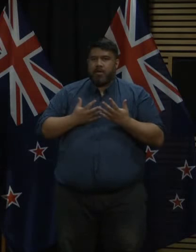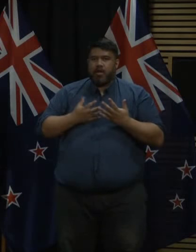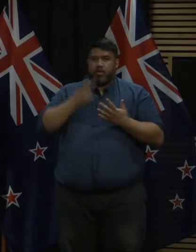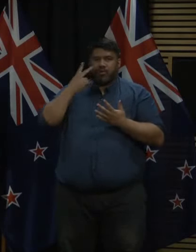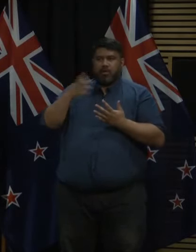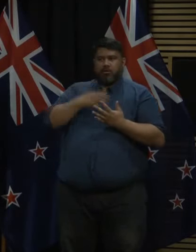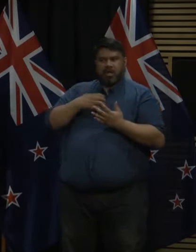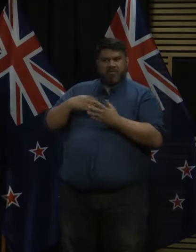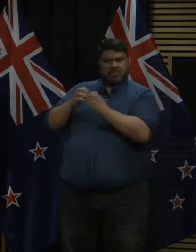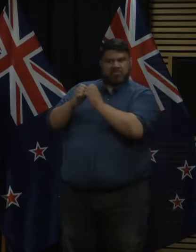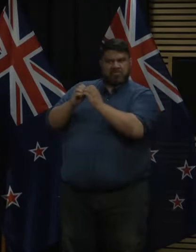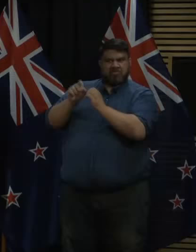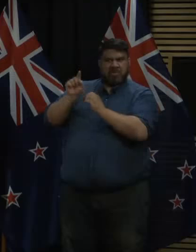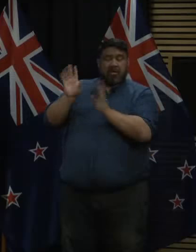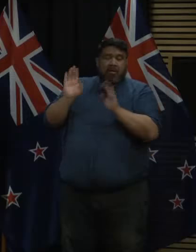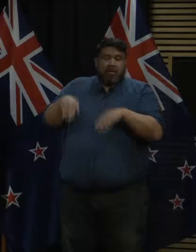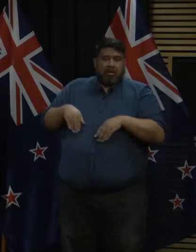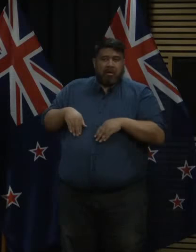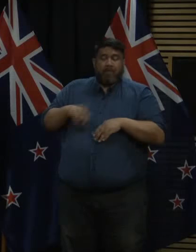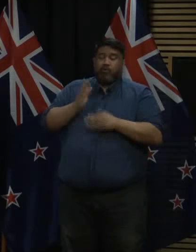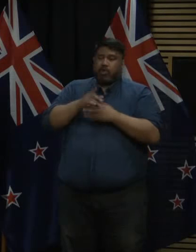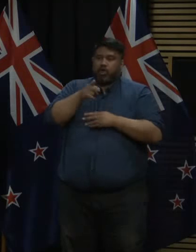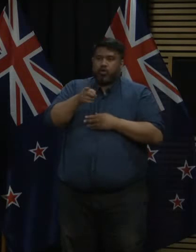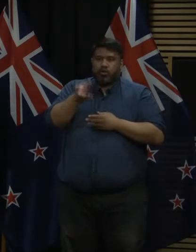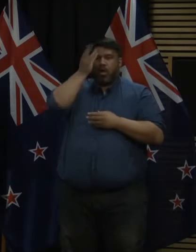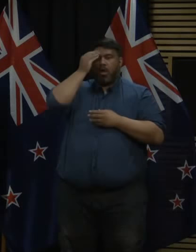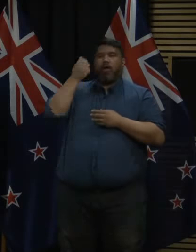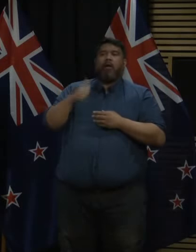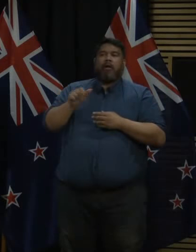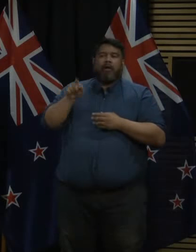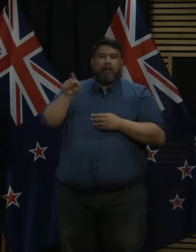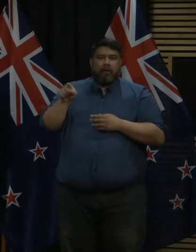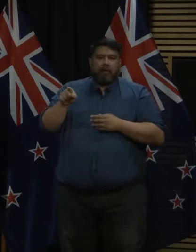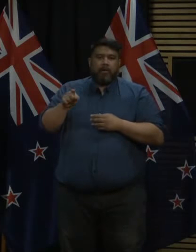This is us for warning you that if you are booked to go to a summer festival, while we are